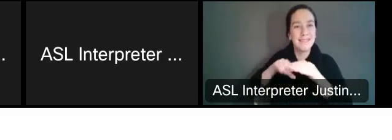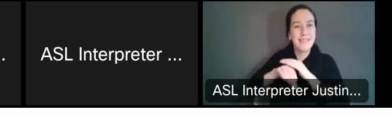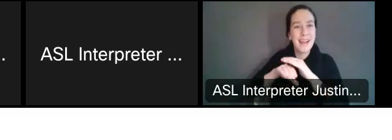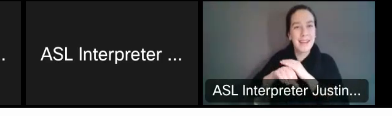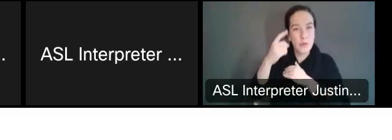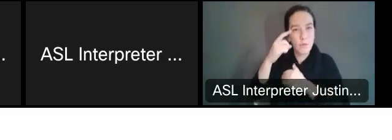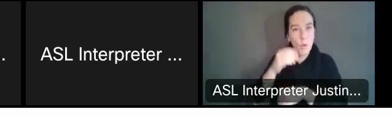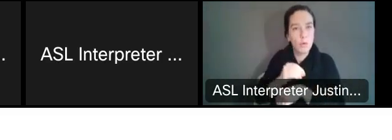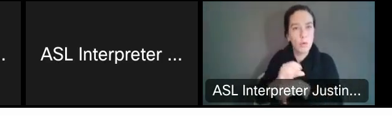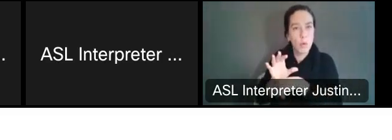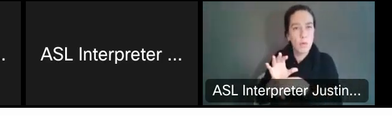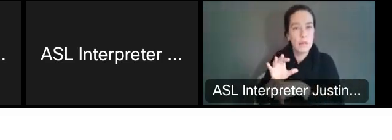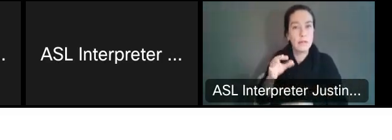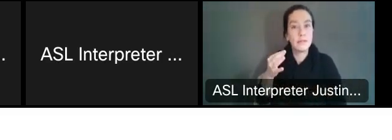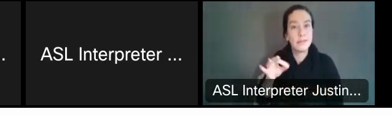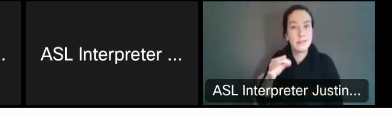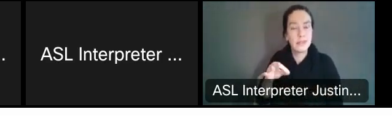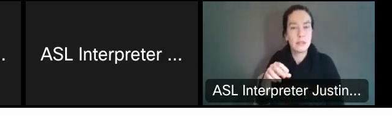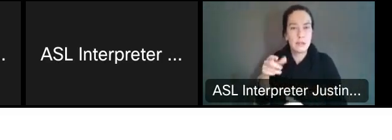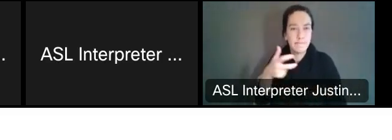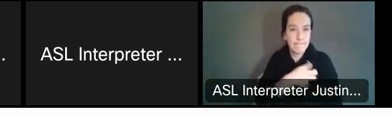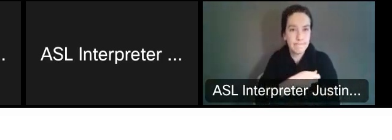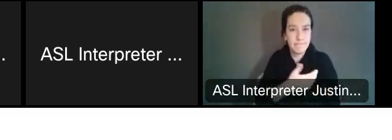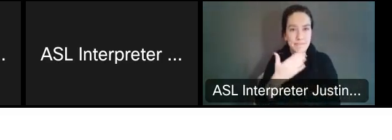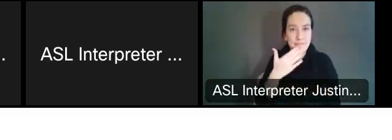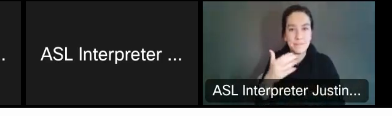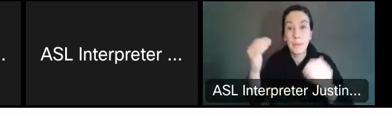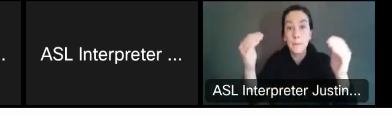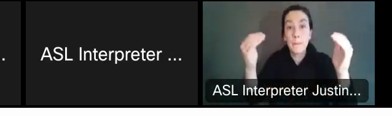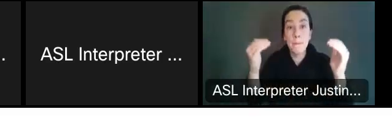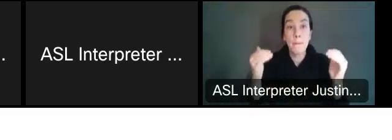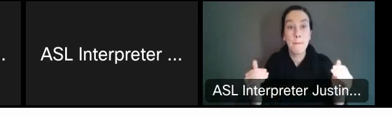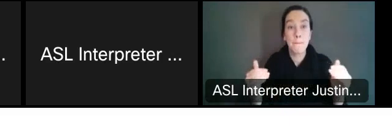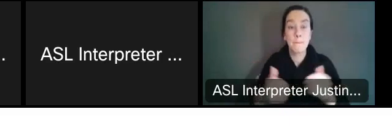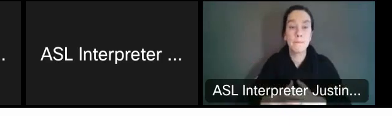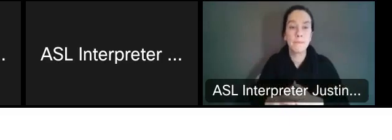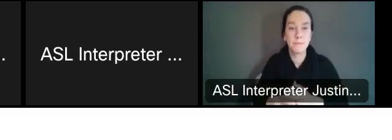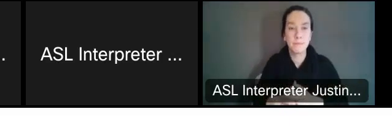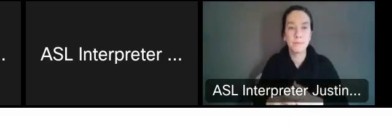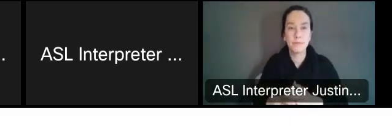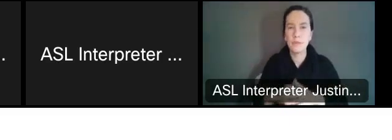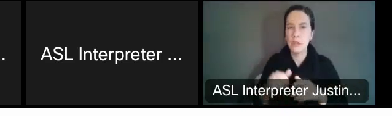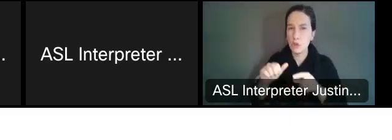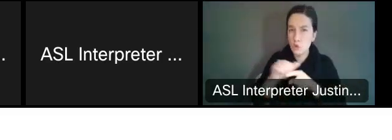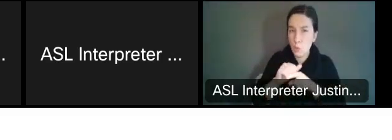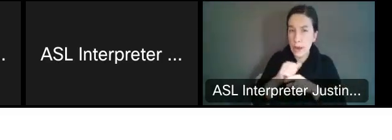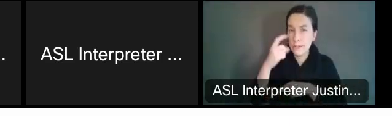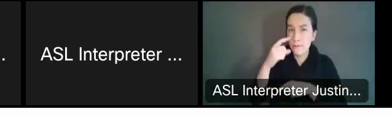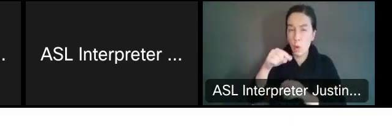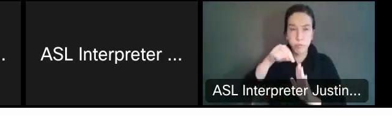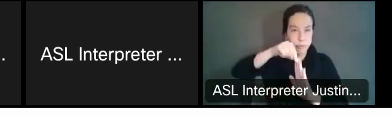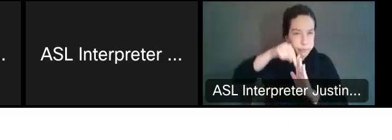Next this does not train you to provide in depth information about vaccines.